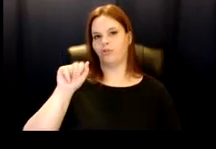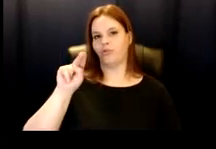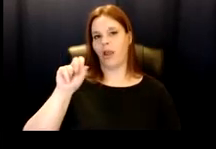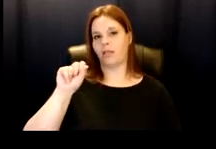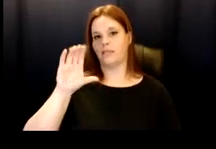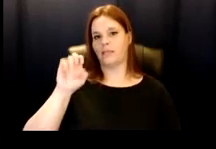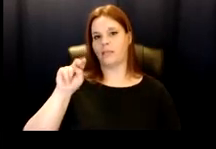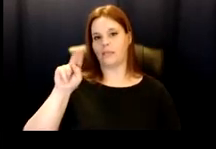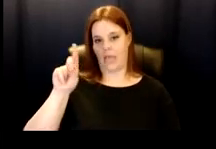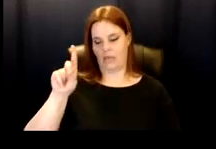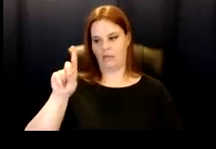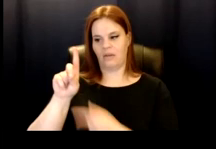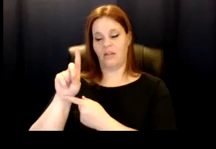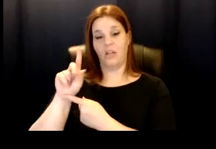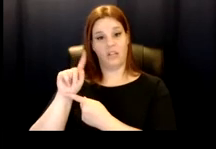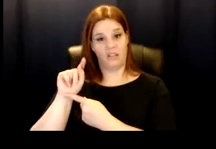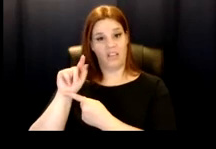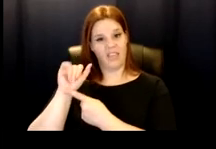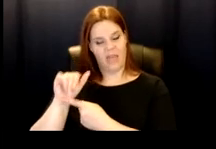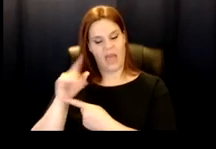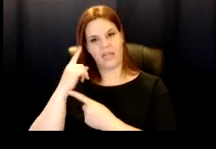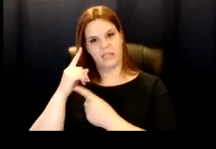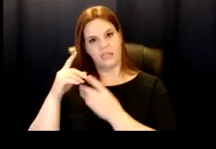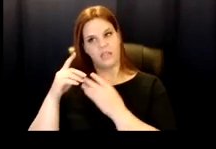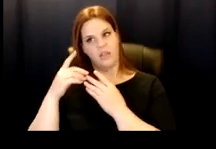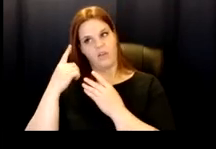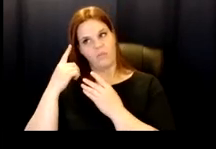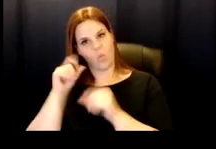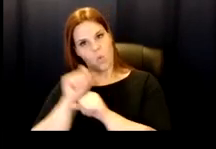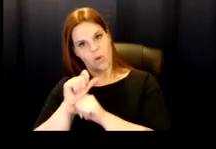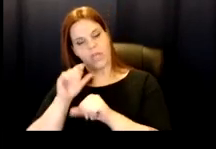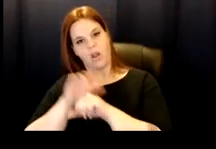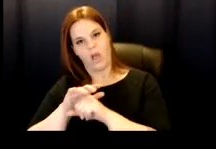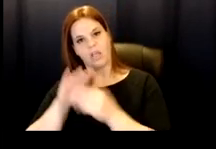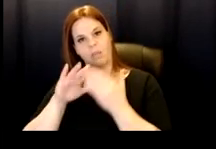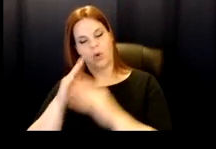is meaningful work and community inclusion for people with disabilities. I am really